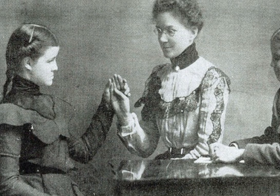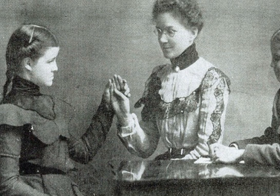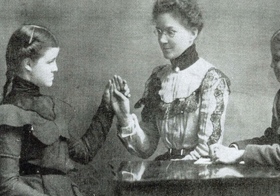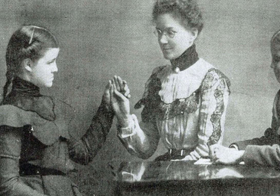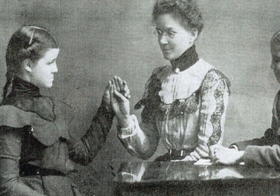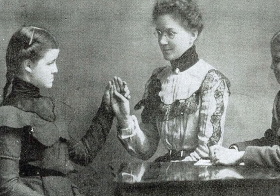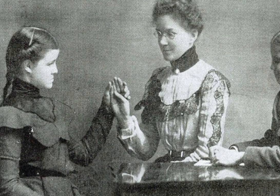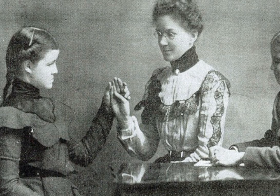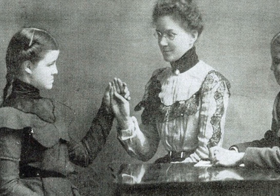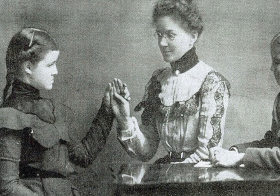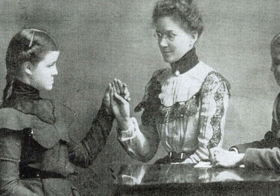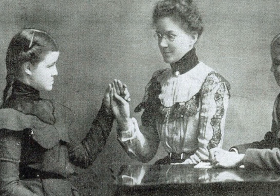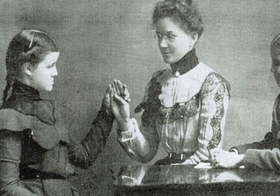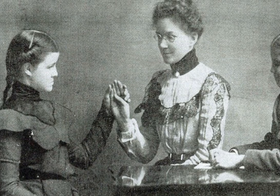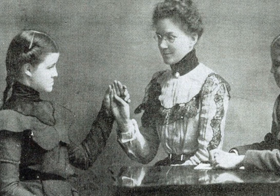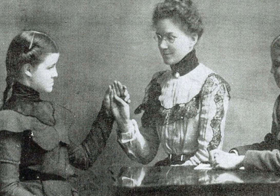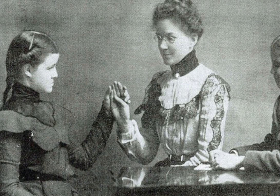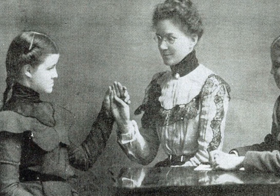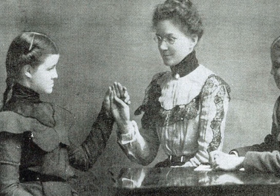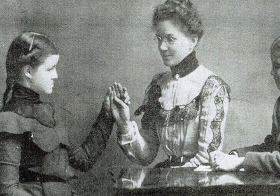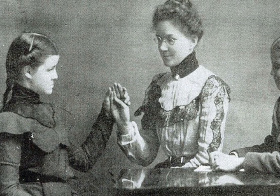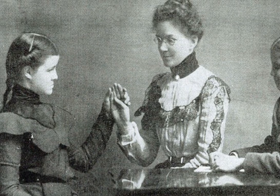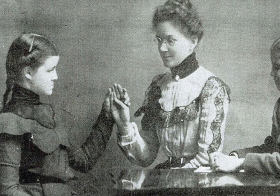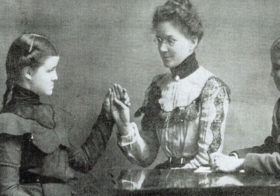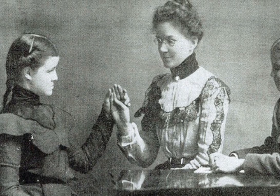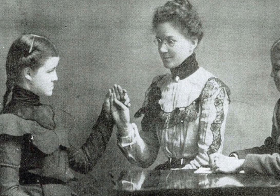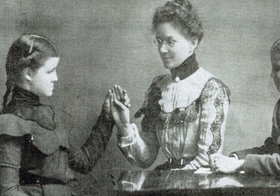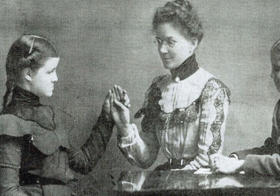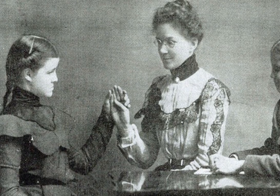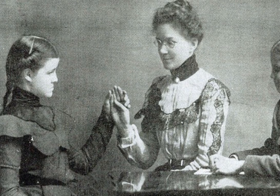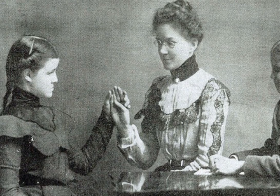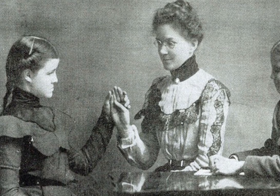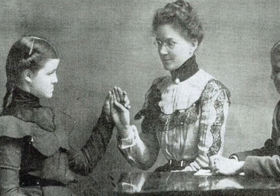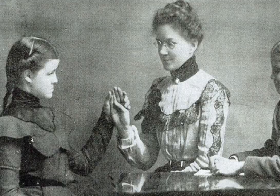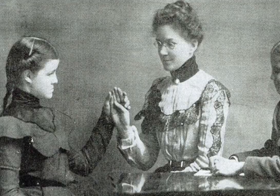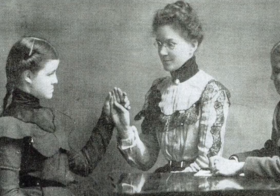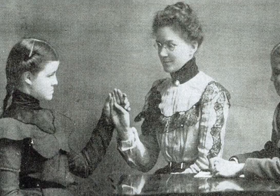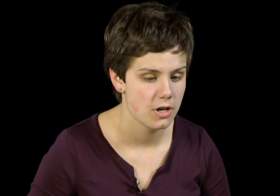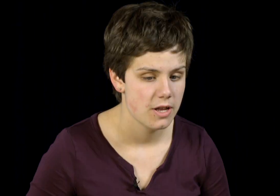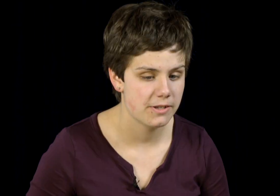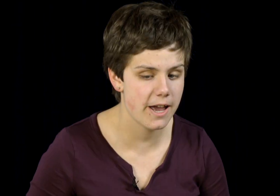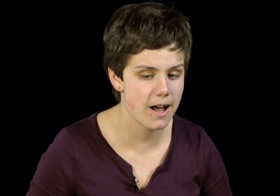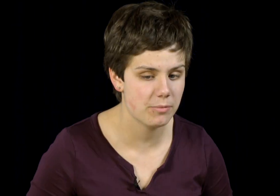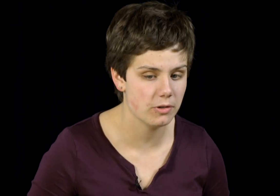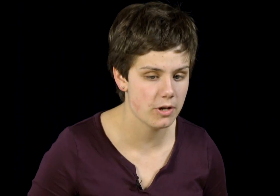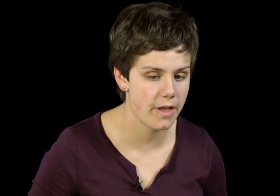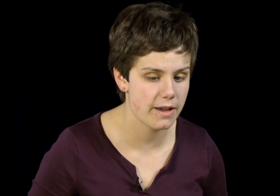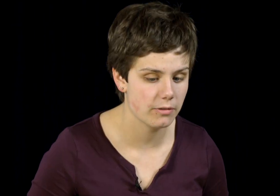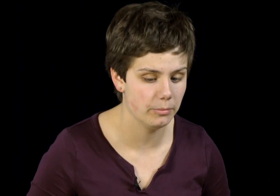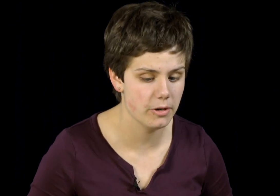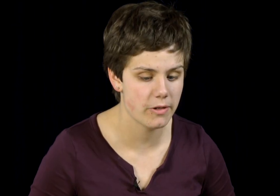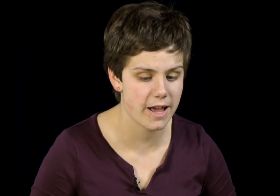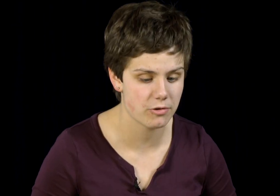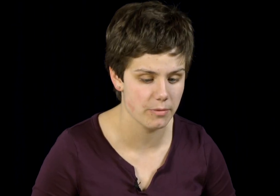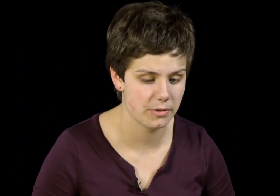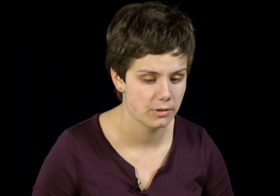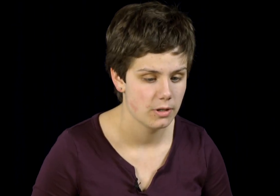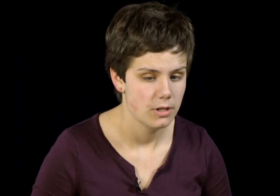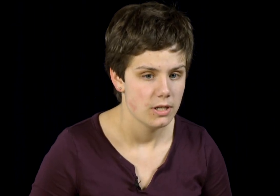The living exhibits consisted of entire classes from different state institutions, set up to look like real classrooms.